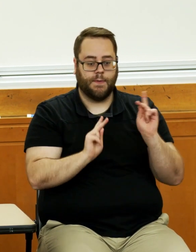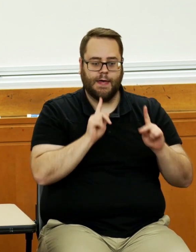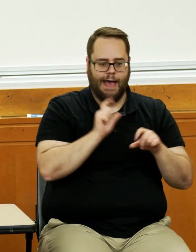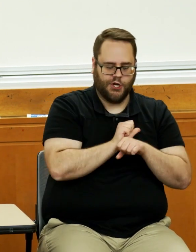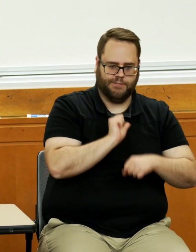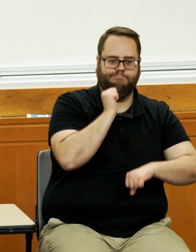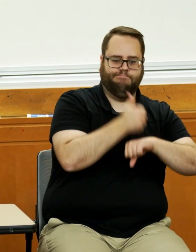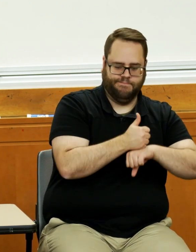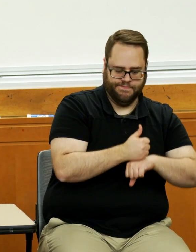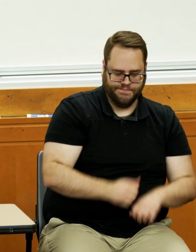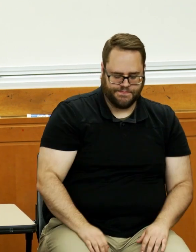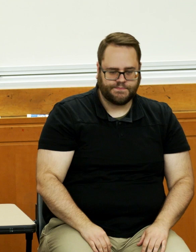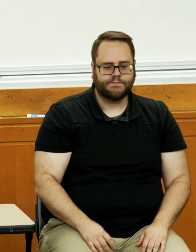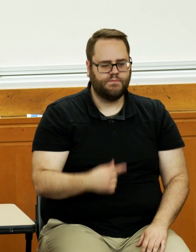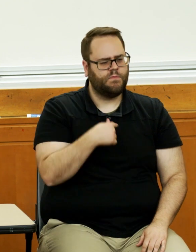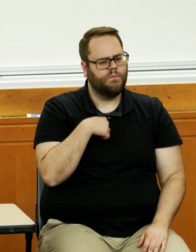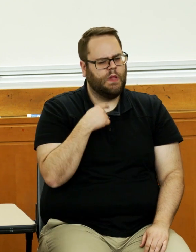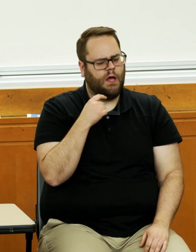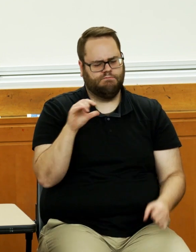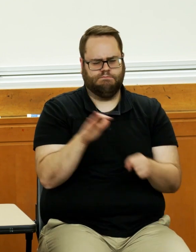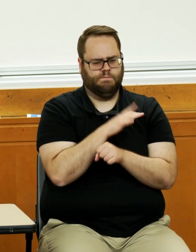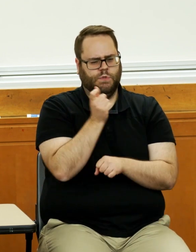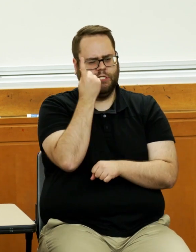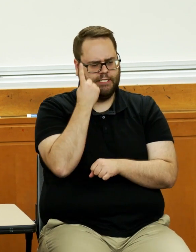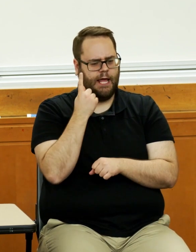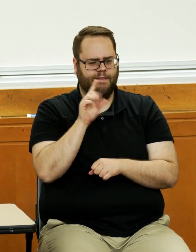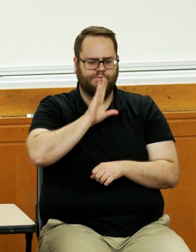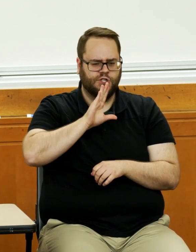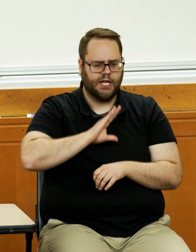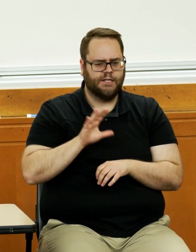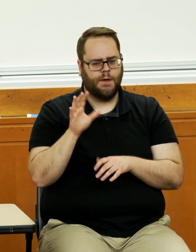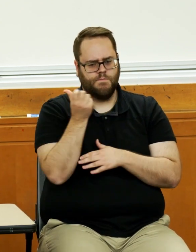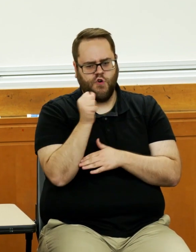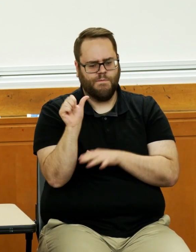So, I can completely understand the frustration with the appropriation of movements and the